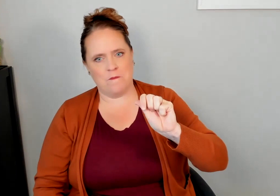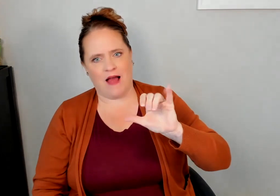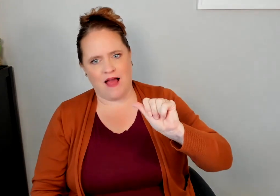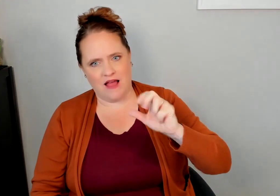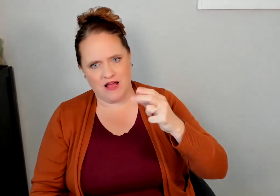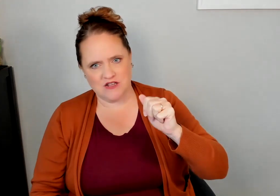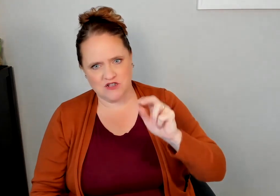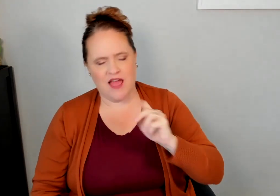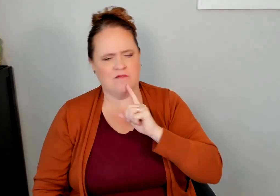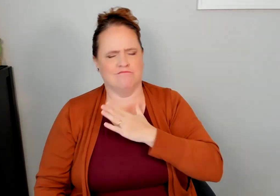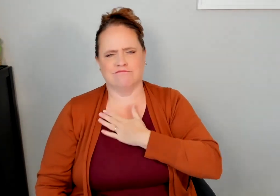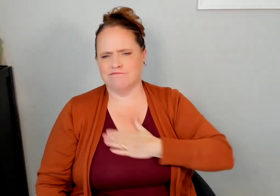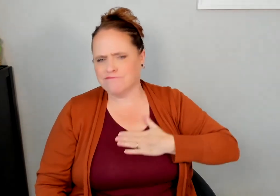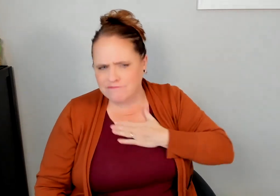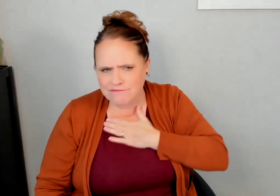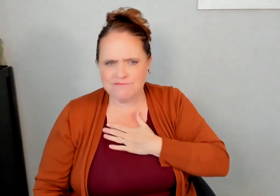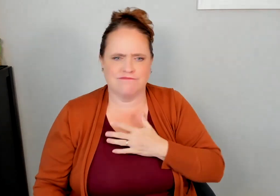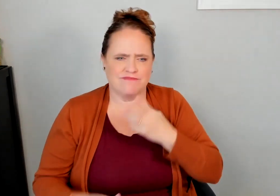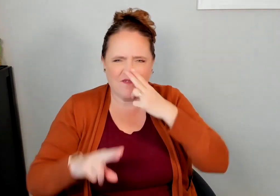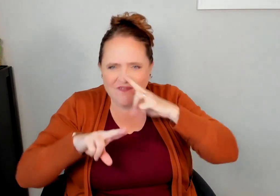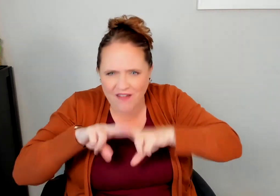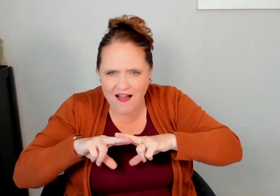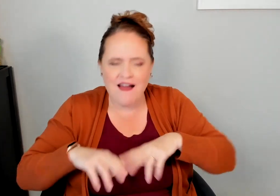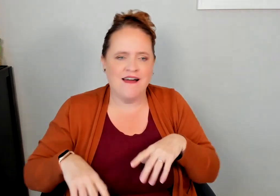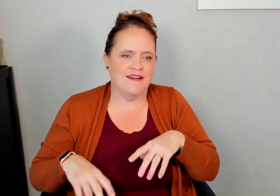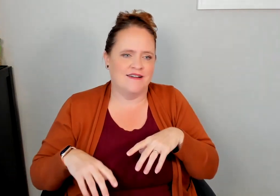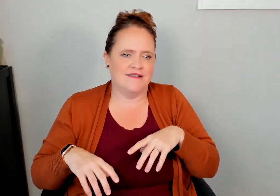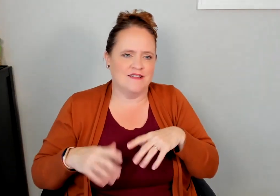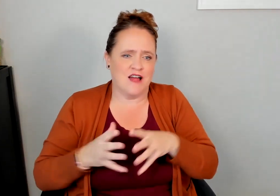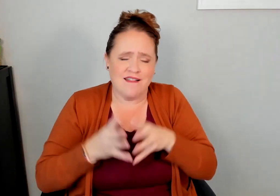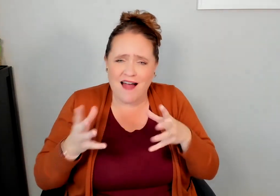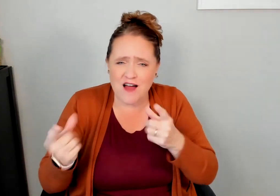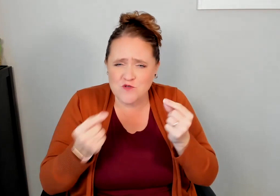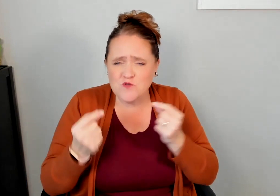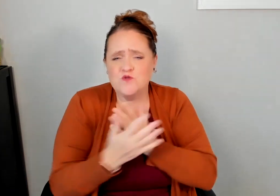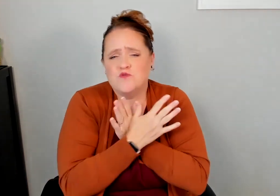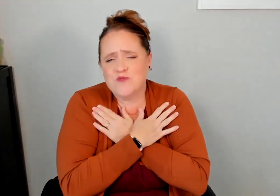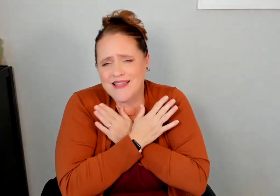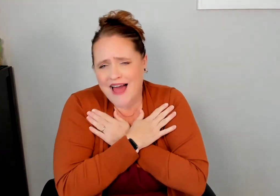visiting maya chan we truly enjoyed the day there it was so much fun they had